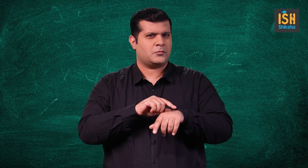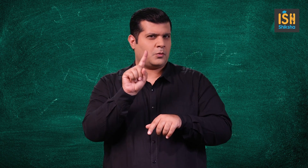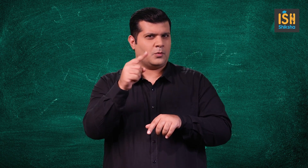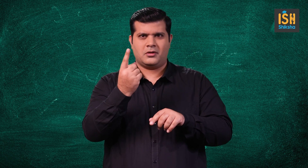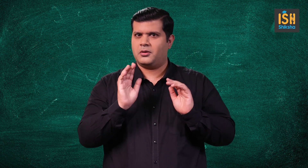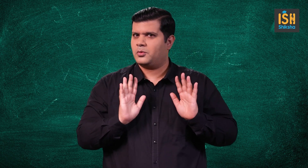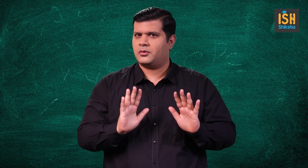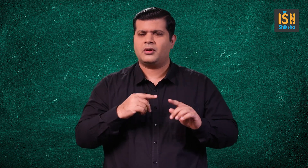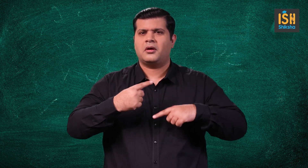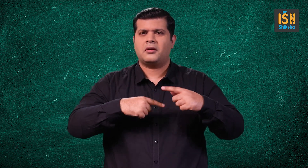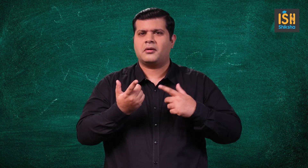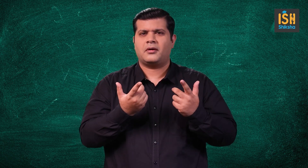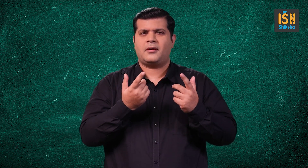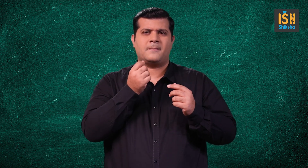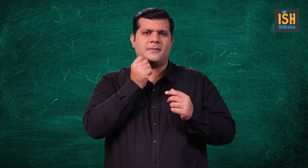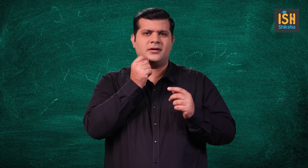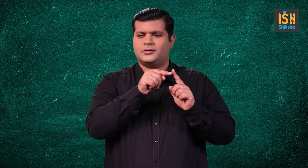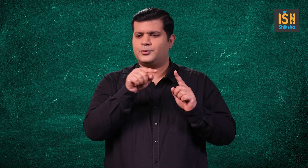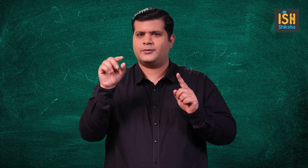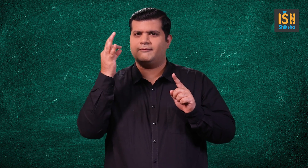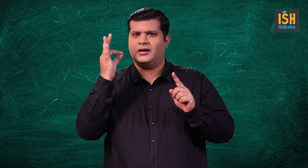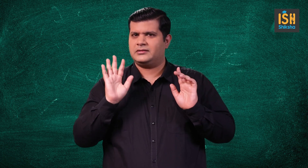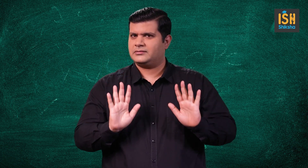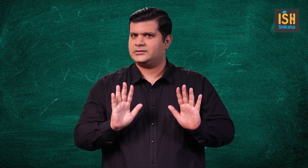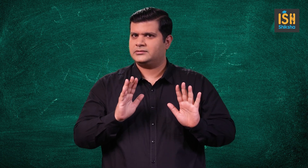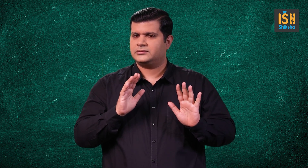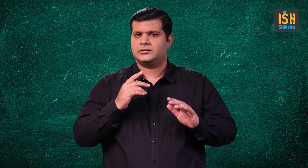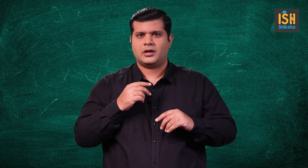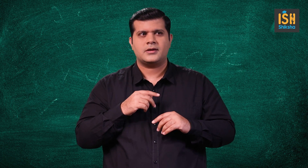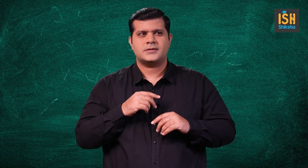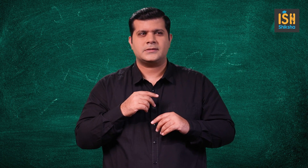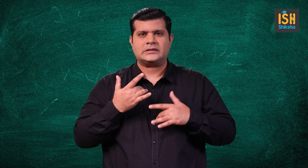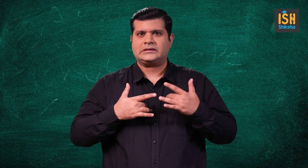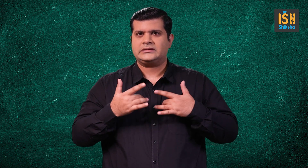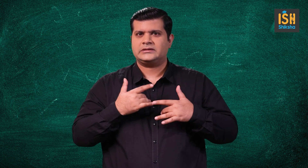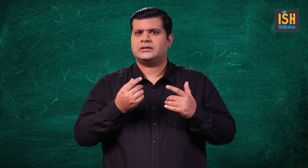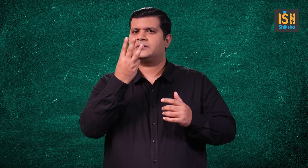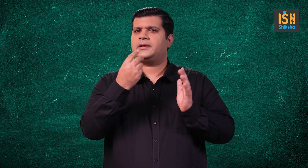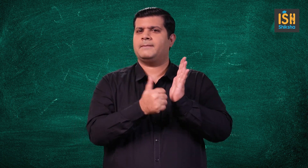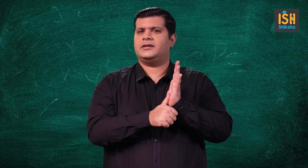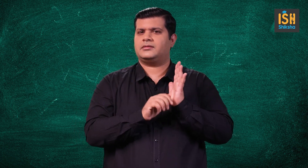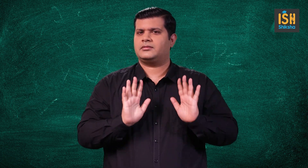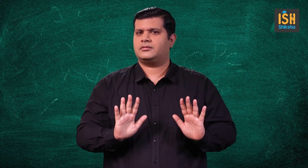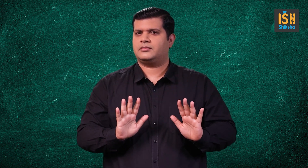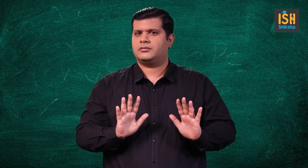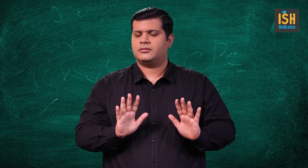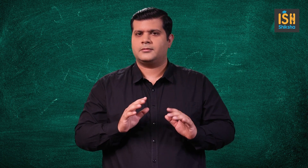There will be 1-hour classes each day from Monday to Friday. Interesting! It's just a 3 month course.